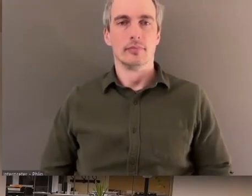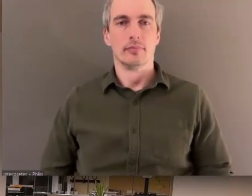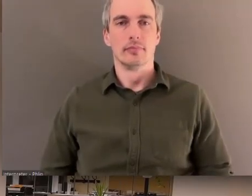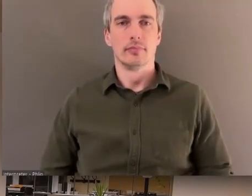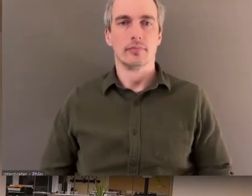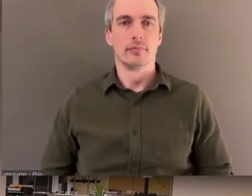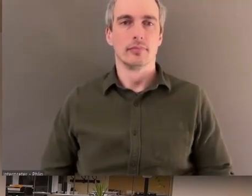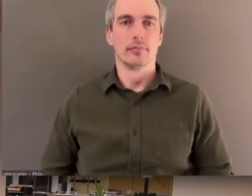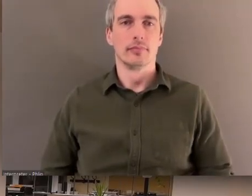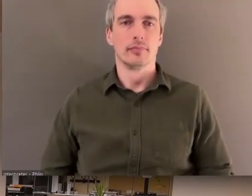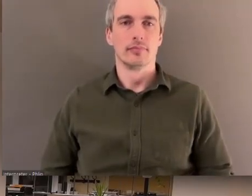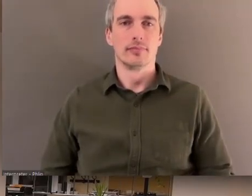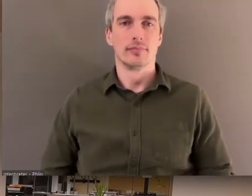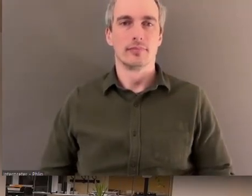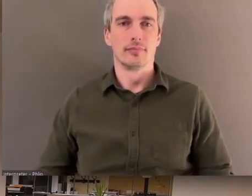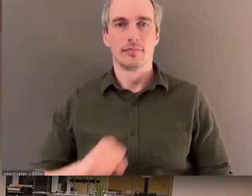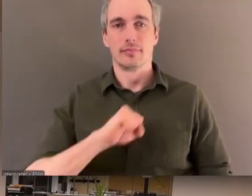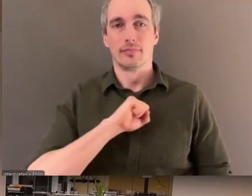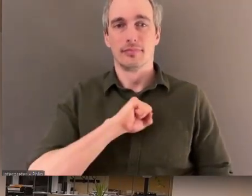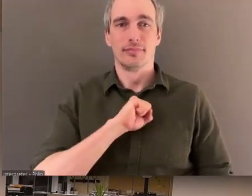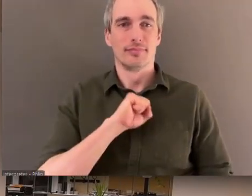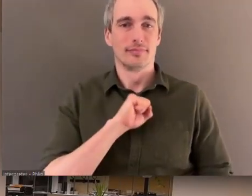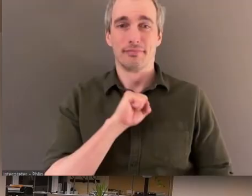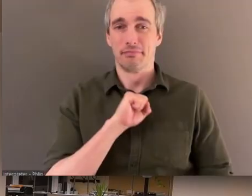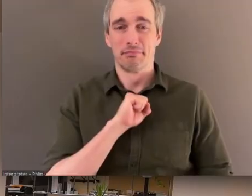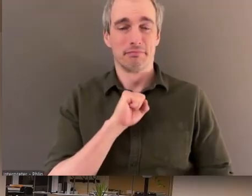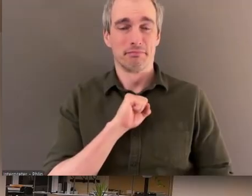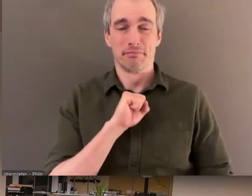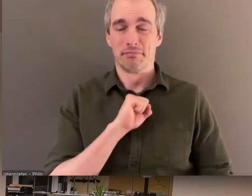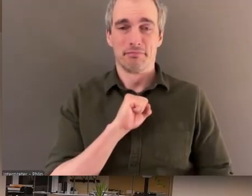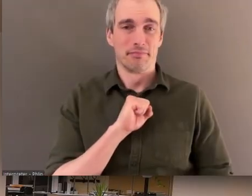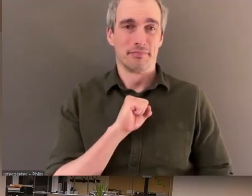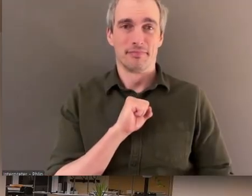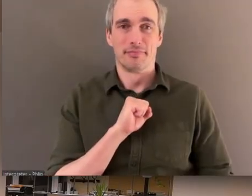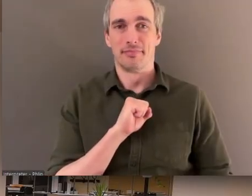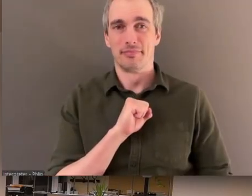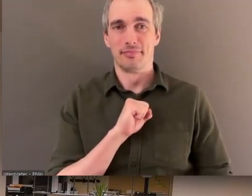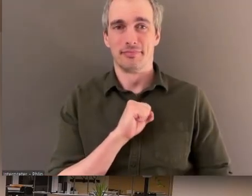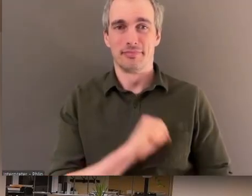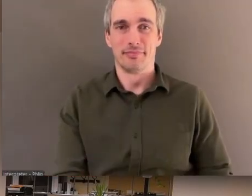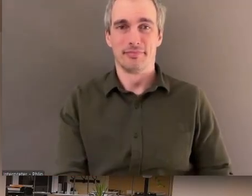Sorry, I'm getting a vert cold. Why not? Testing. There we go.